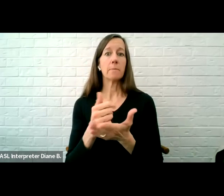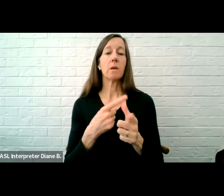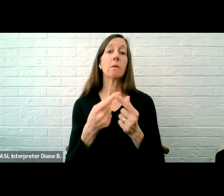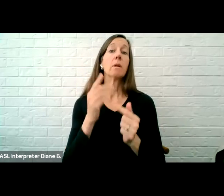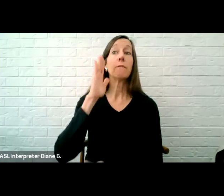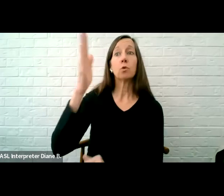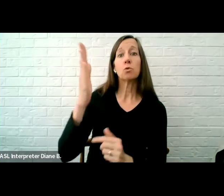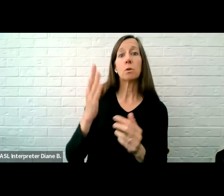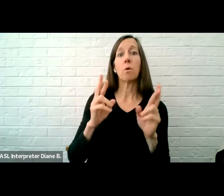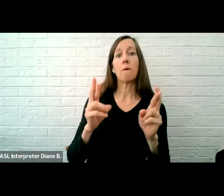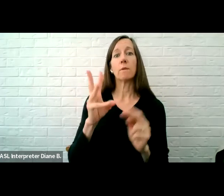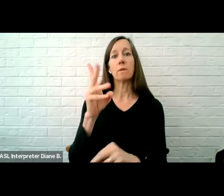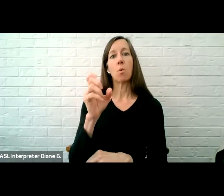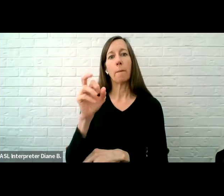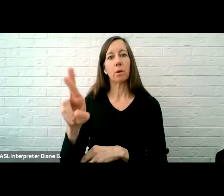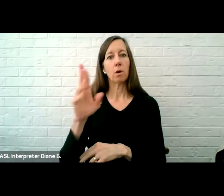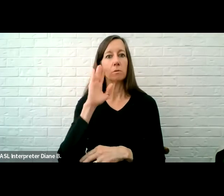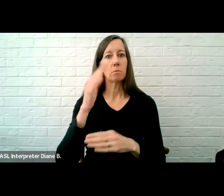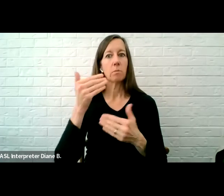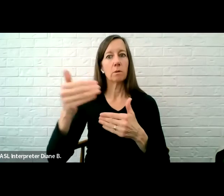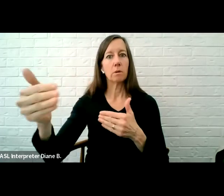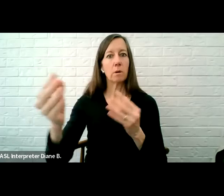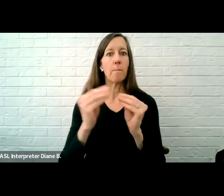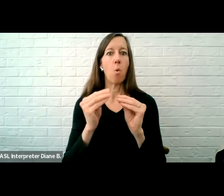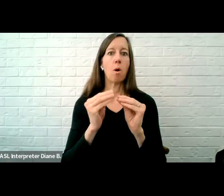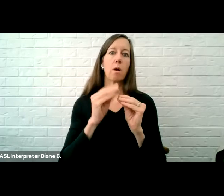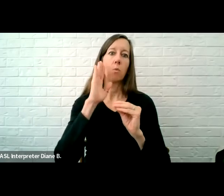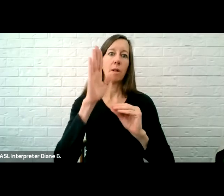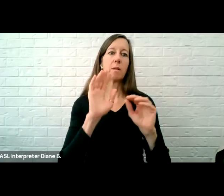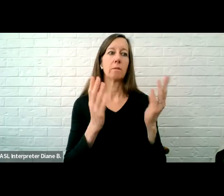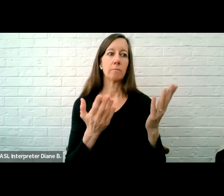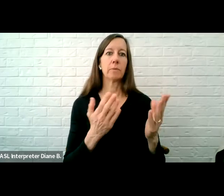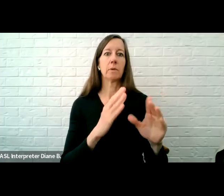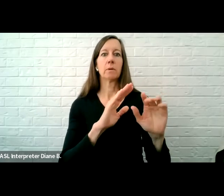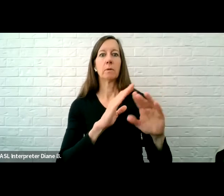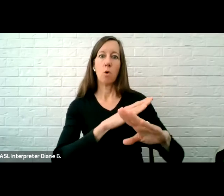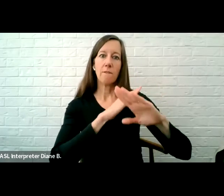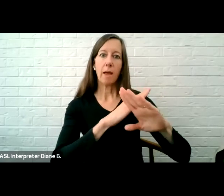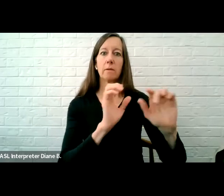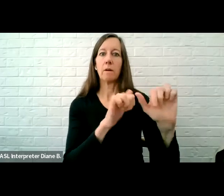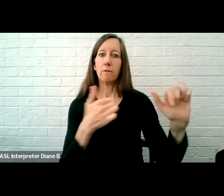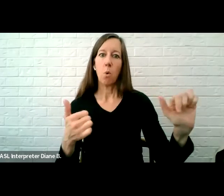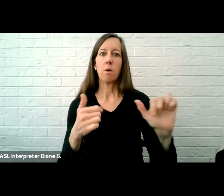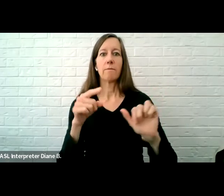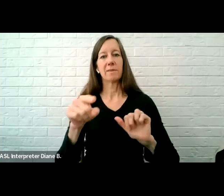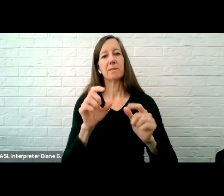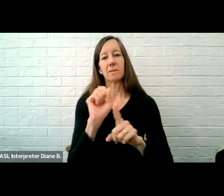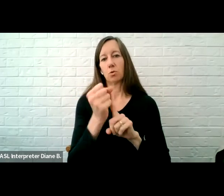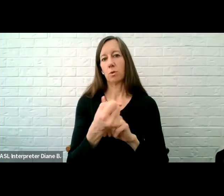ending these kinds of situations and avoiding them altogether. The next question is about the laws regarding protections